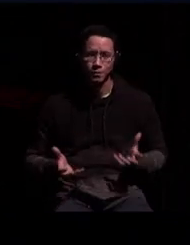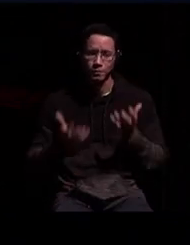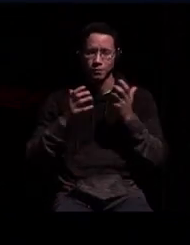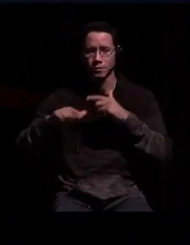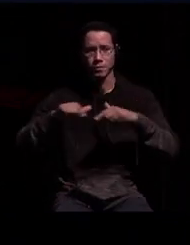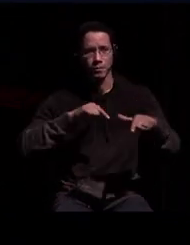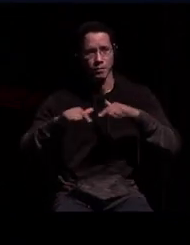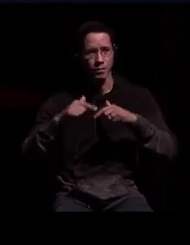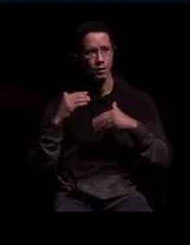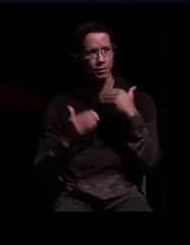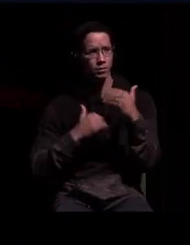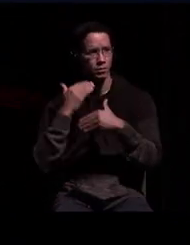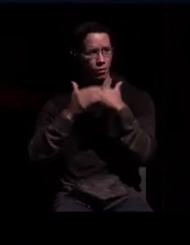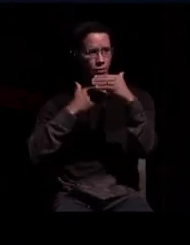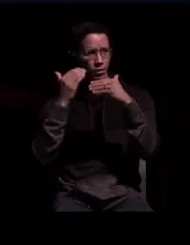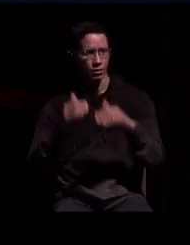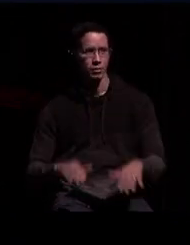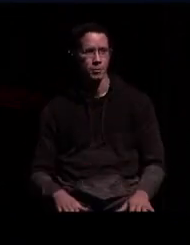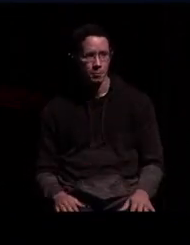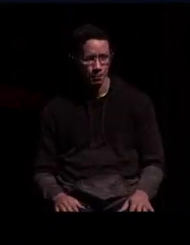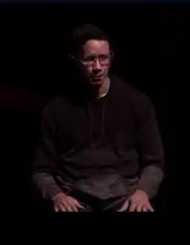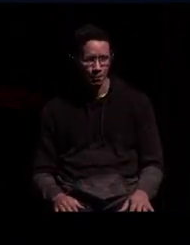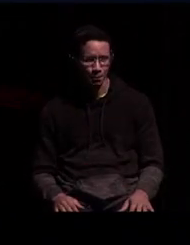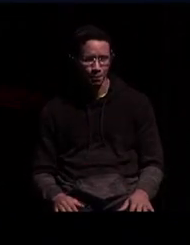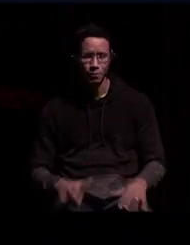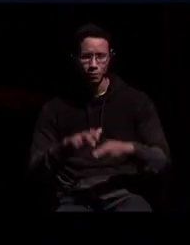So their claim was about professionalism,